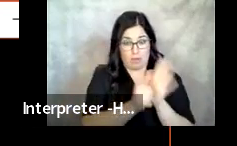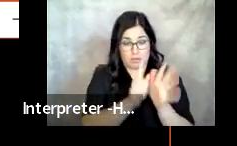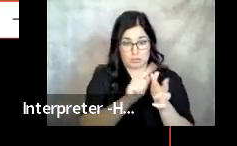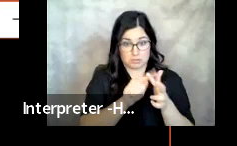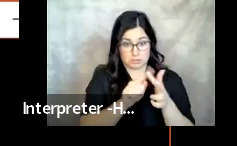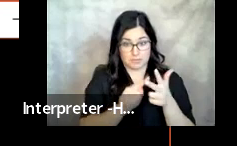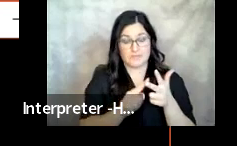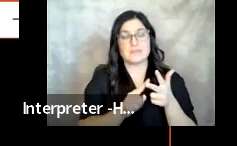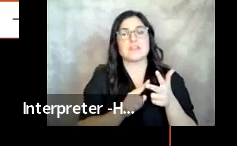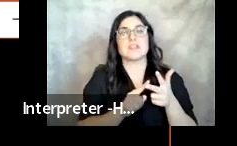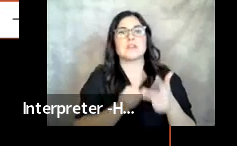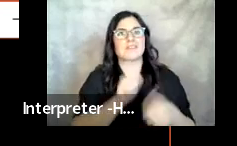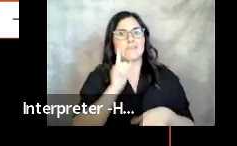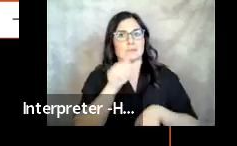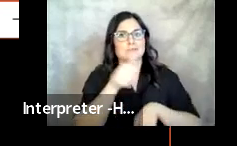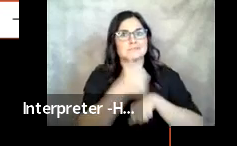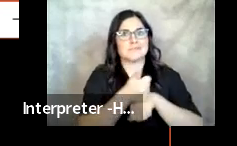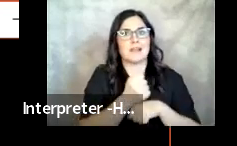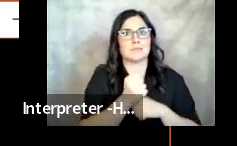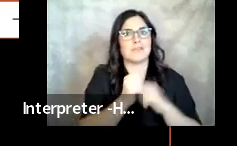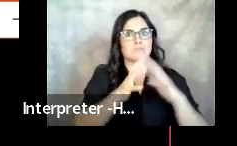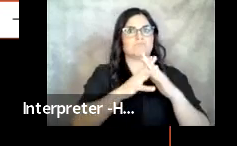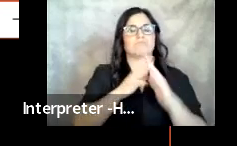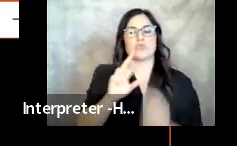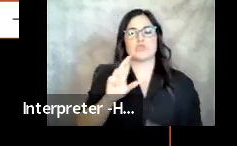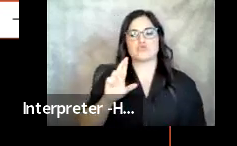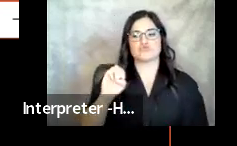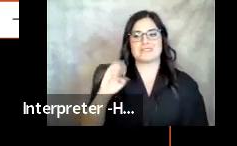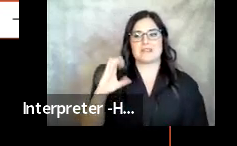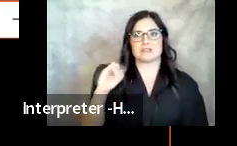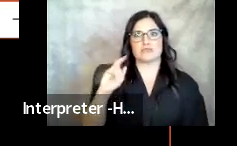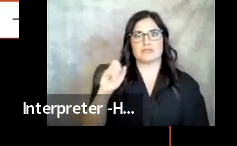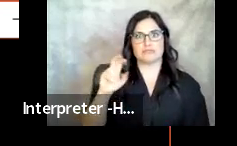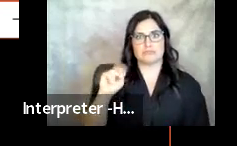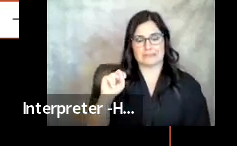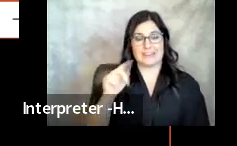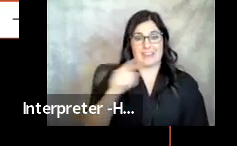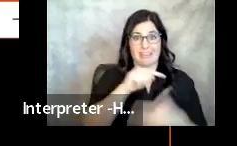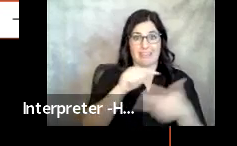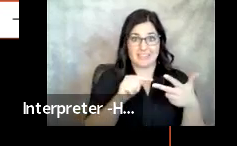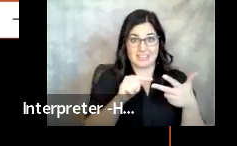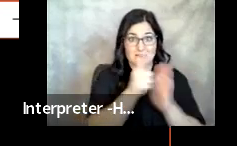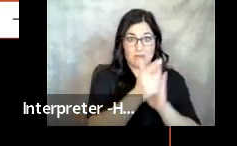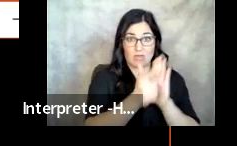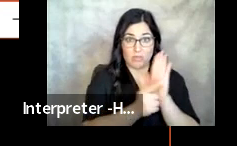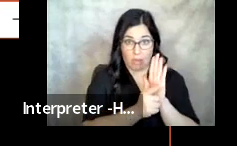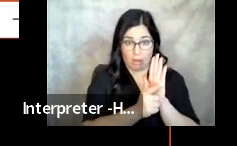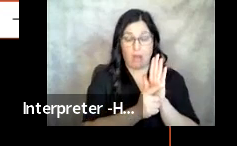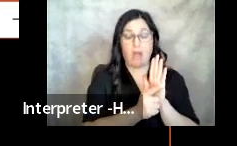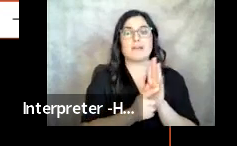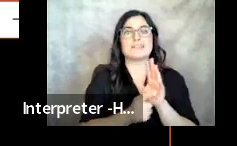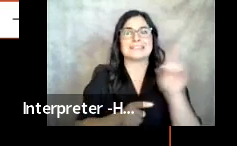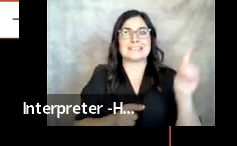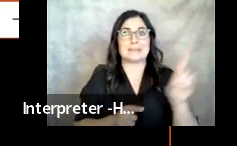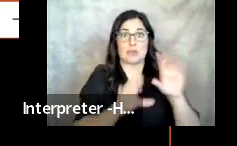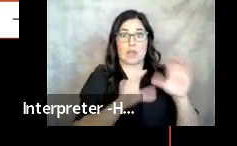that sort of set up reconstruction. None of those laws were supported. By the Democrats.